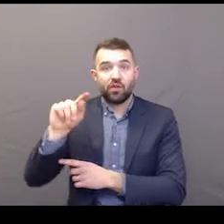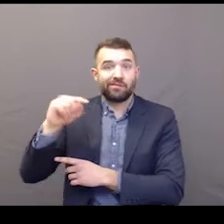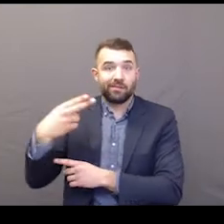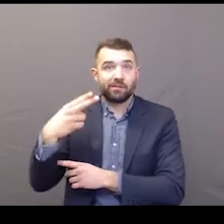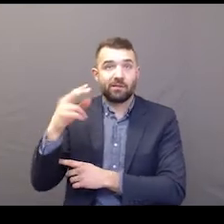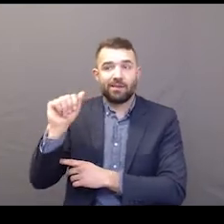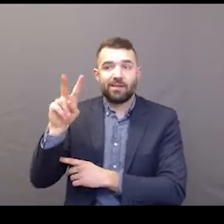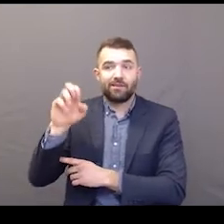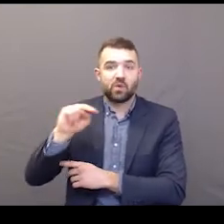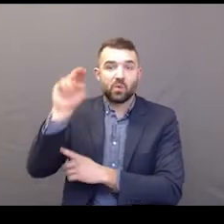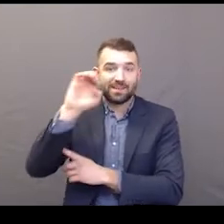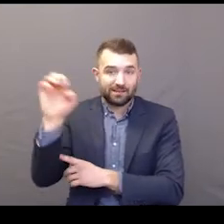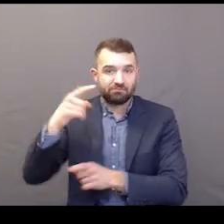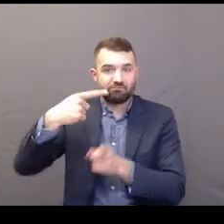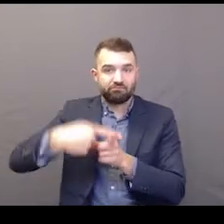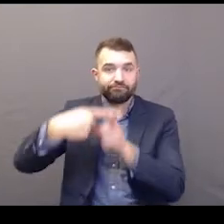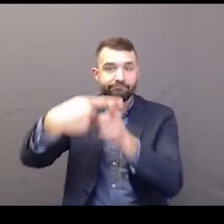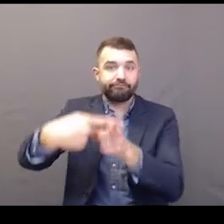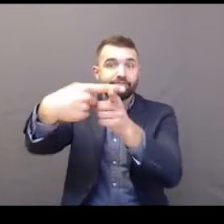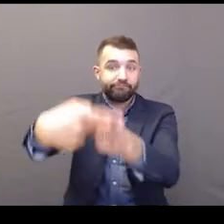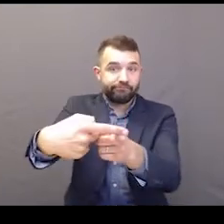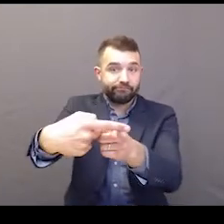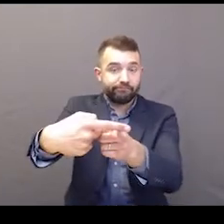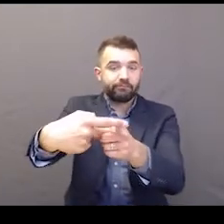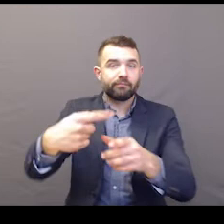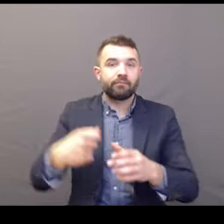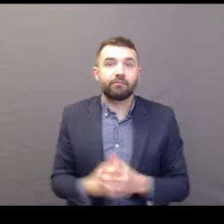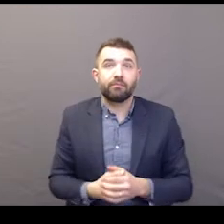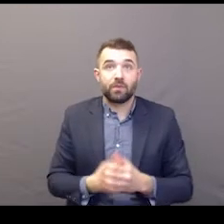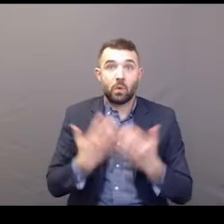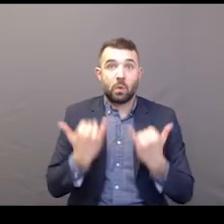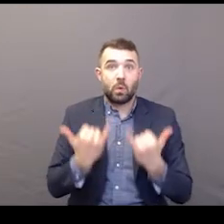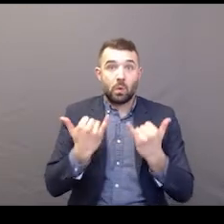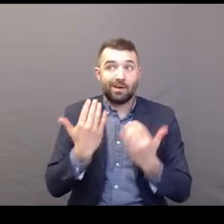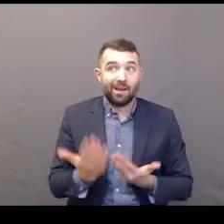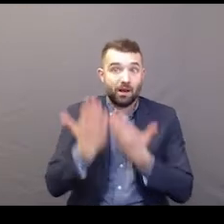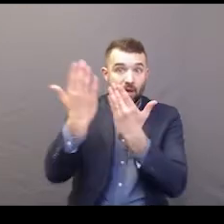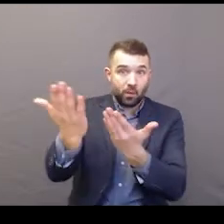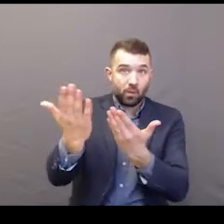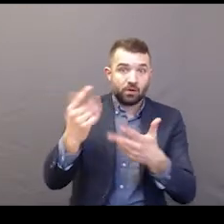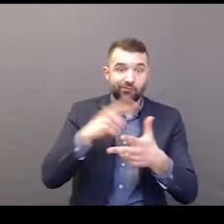The proposed Stride station at NE 145th and 30th Avenue NE was